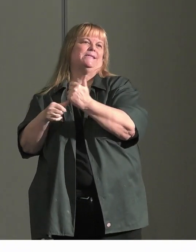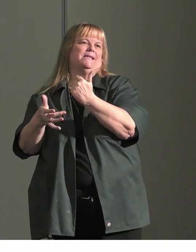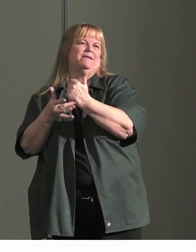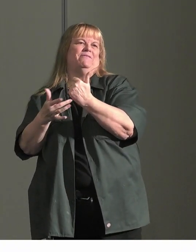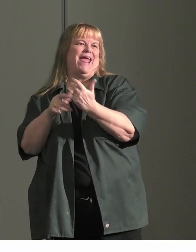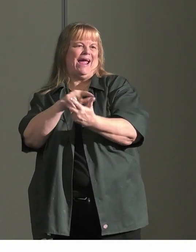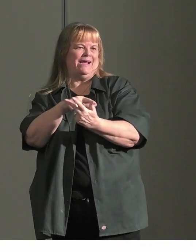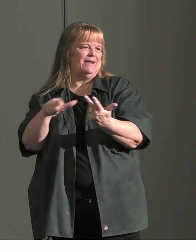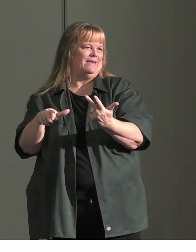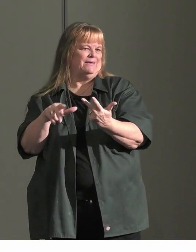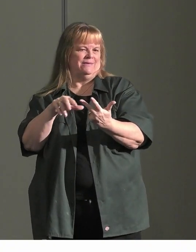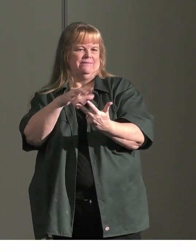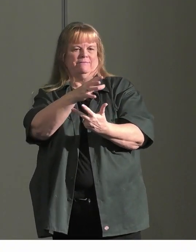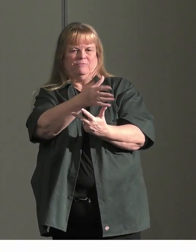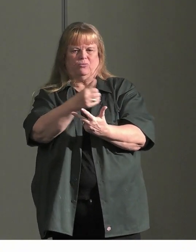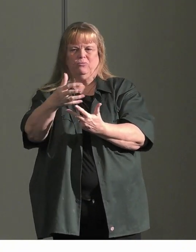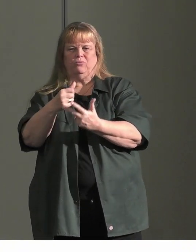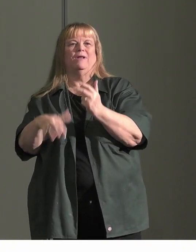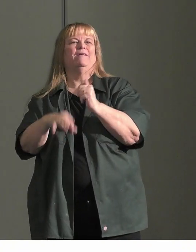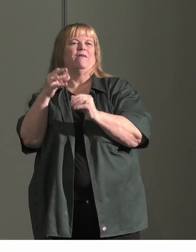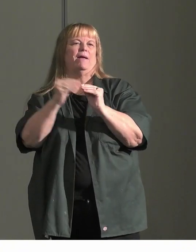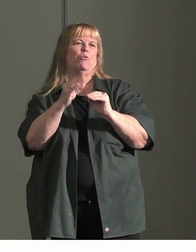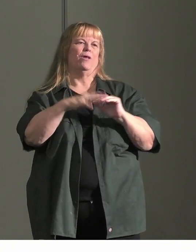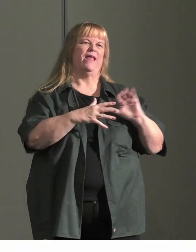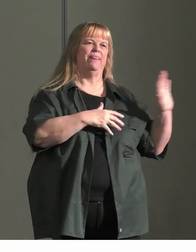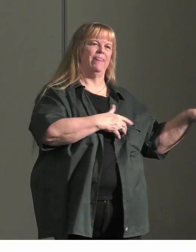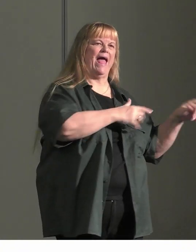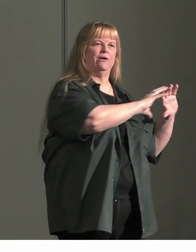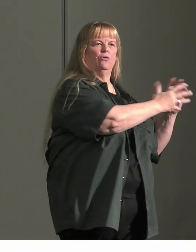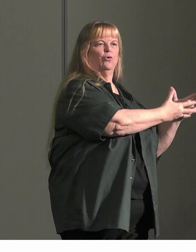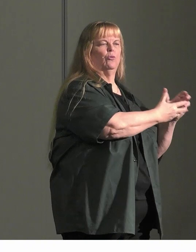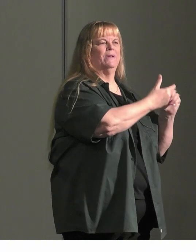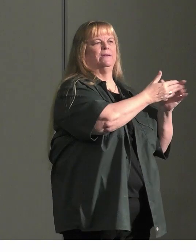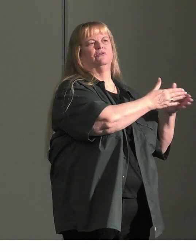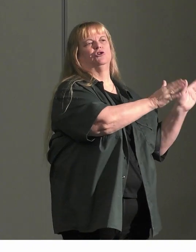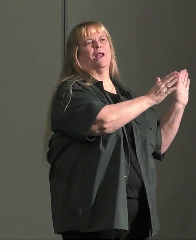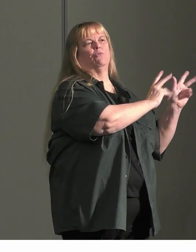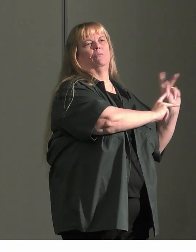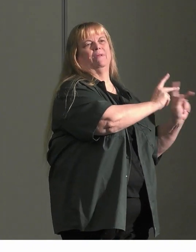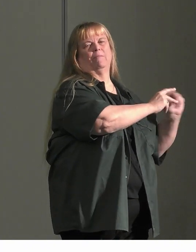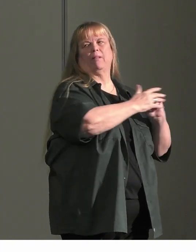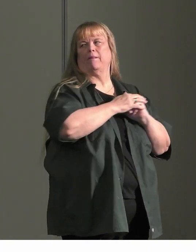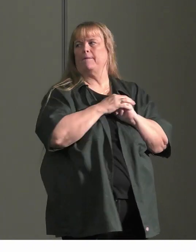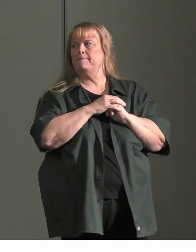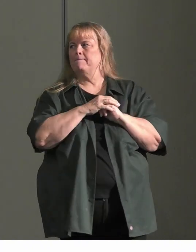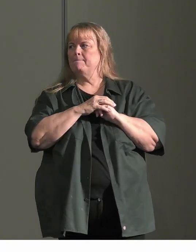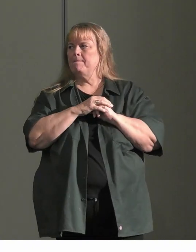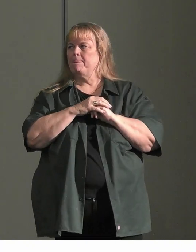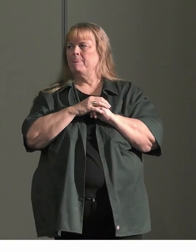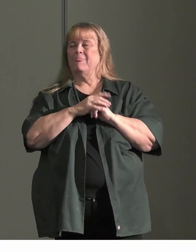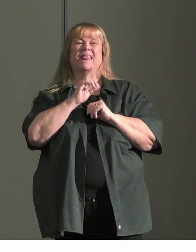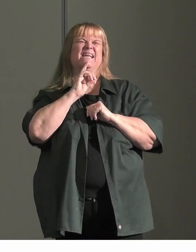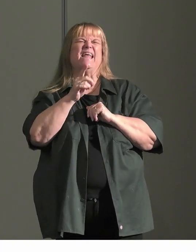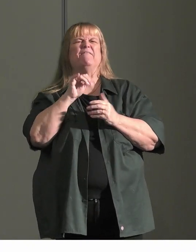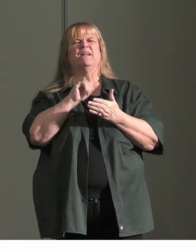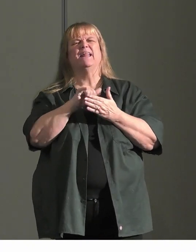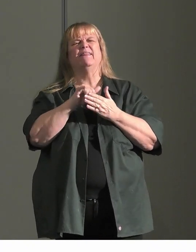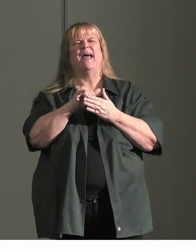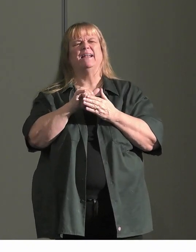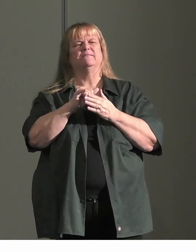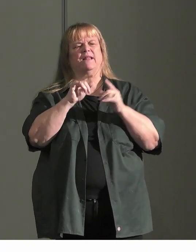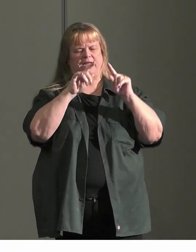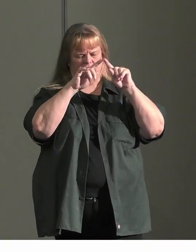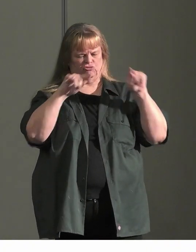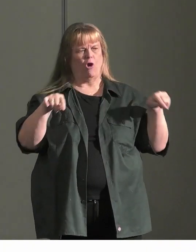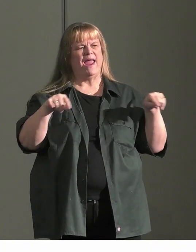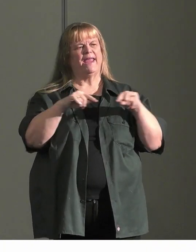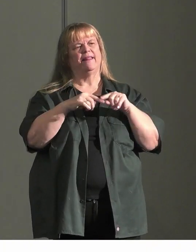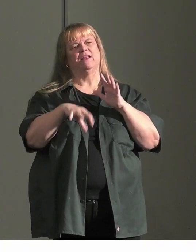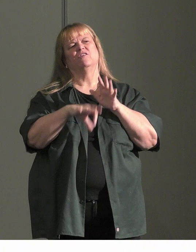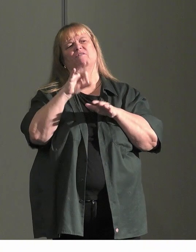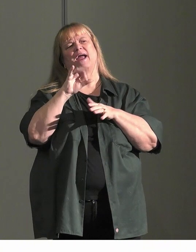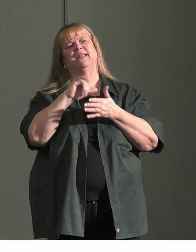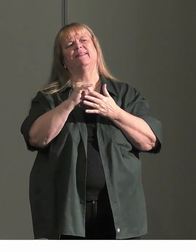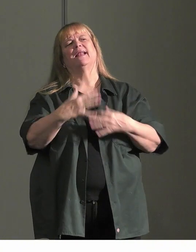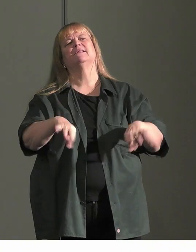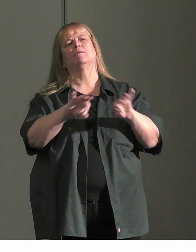find more than the one grouping of Gen Pop users. So the triangulation of findings of different